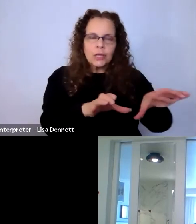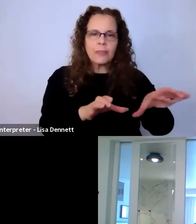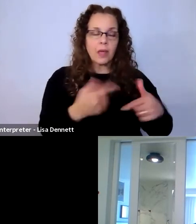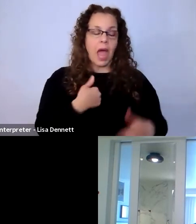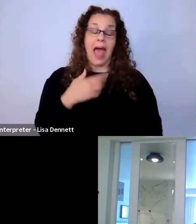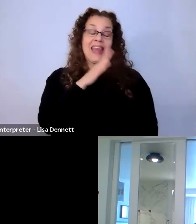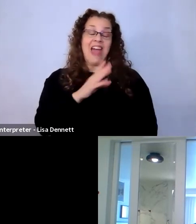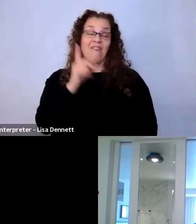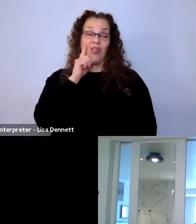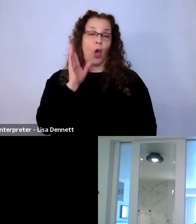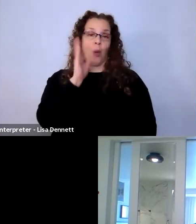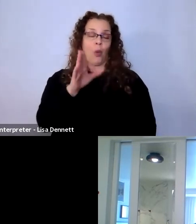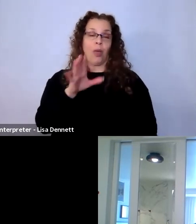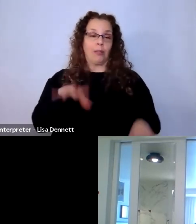really hit the mark it'll take off.